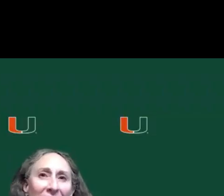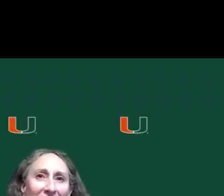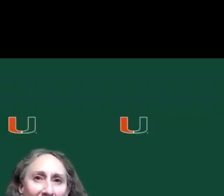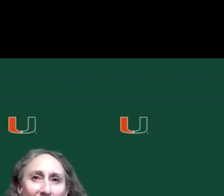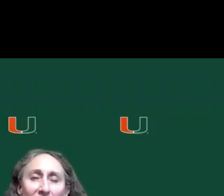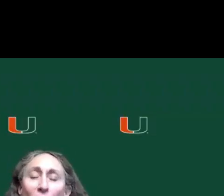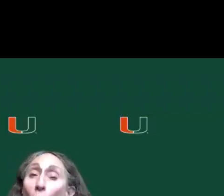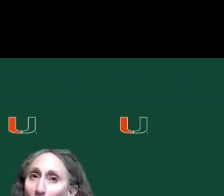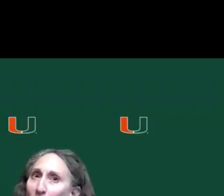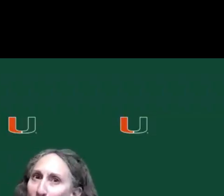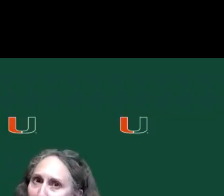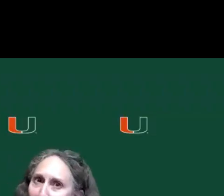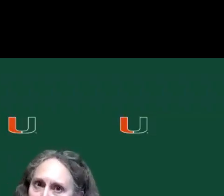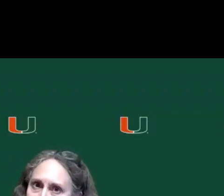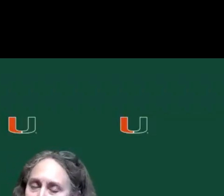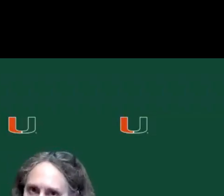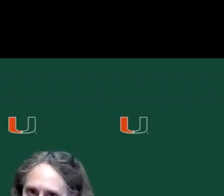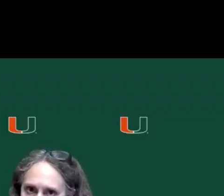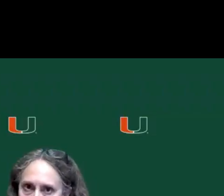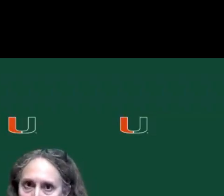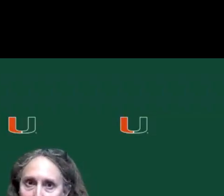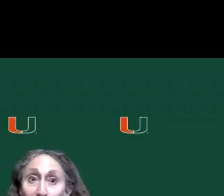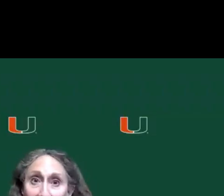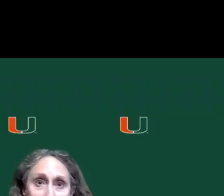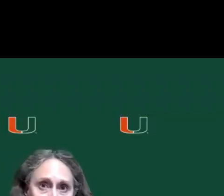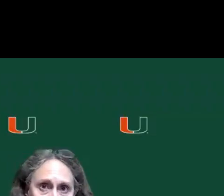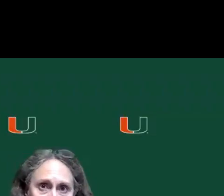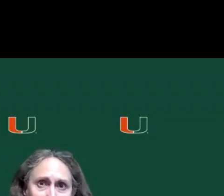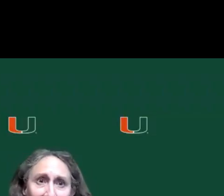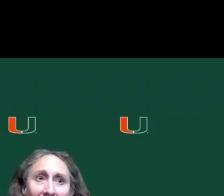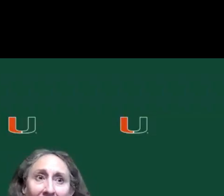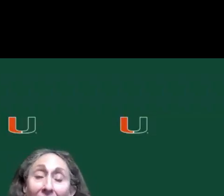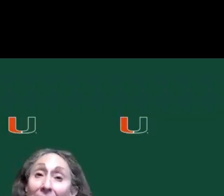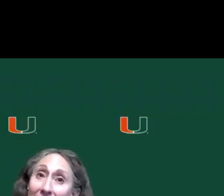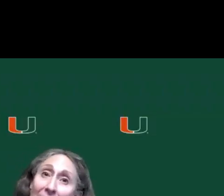It opened the door for us to have a lot more versatility.